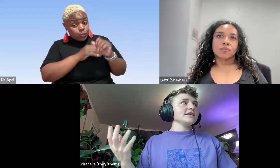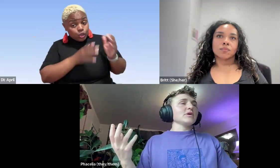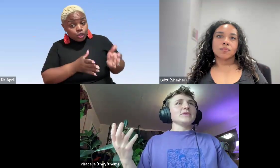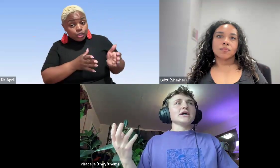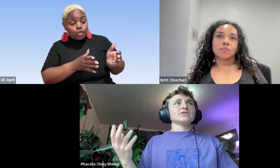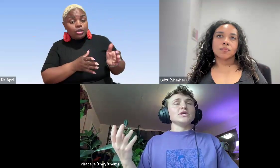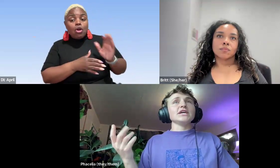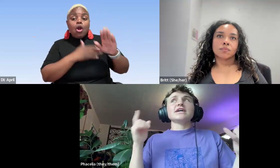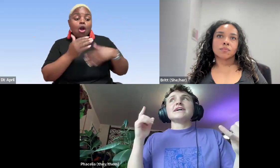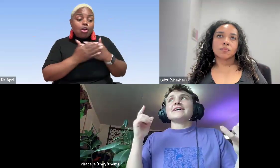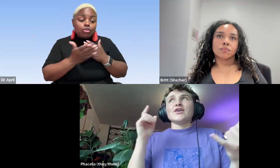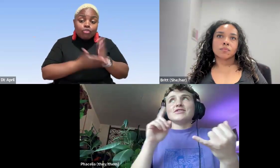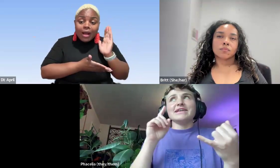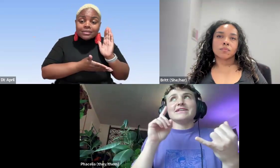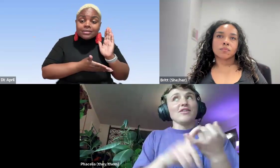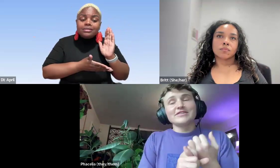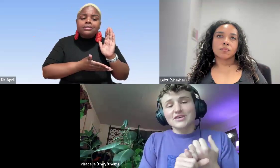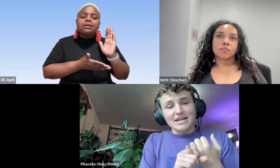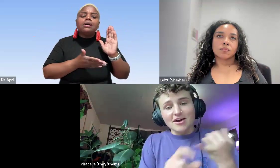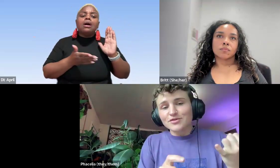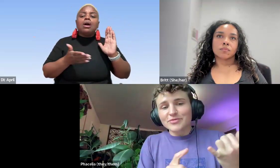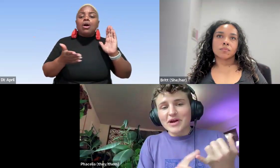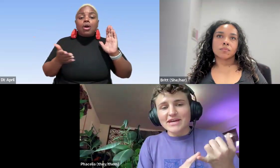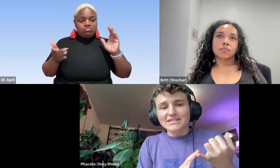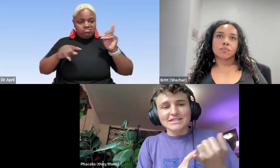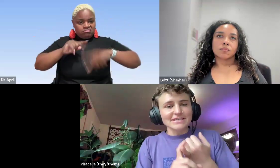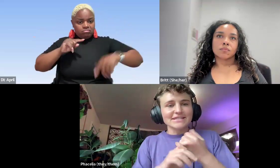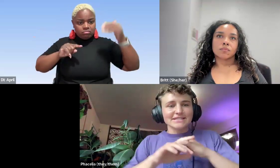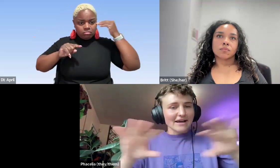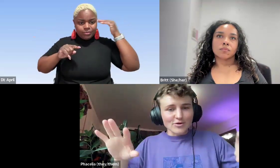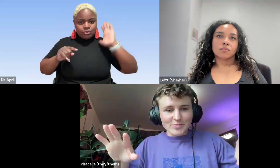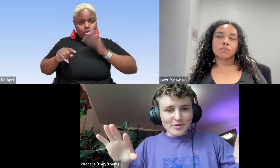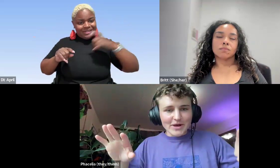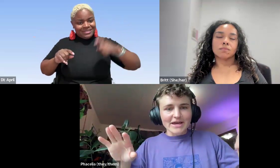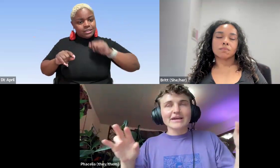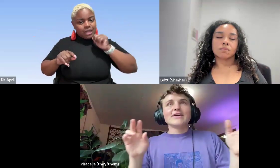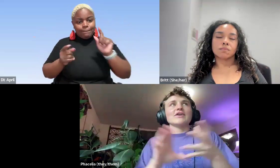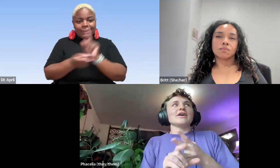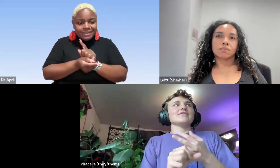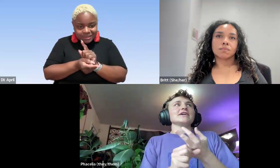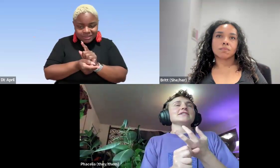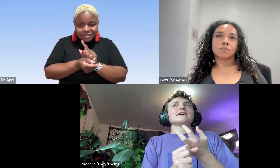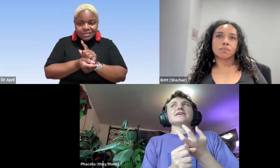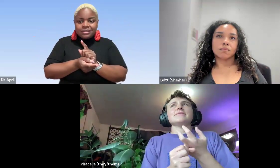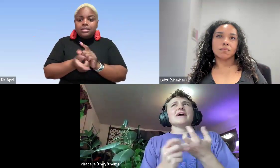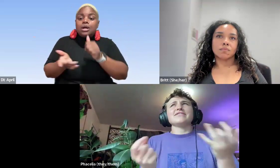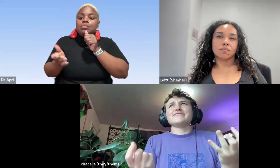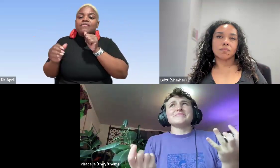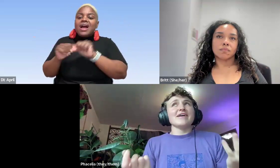and our needs met because we are in, a lot of us are in non-union private agencies that silo people away. A lot of us, um, have never even